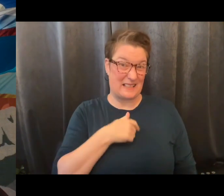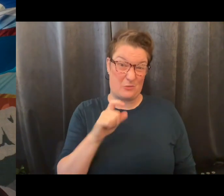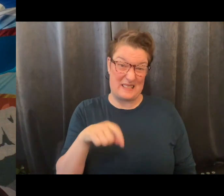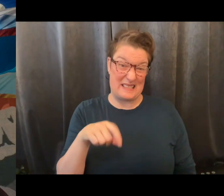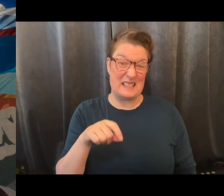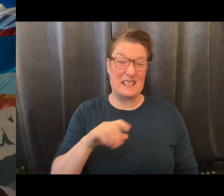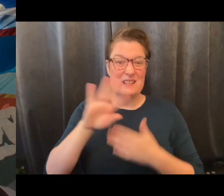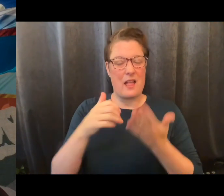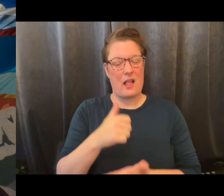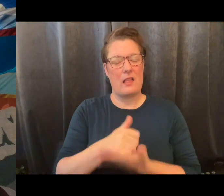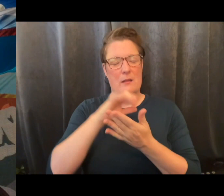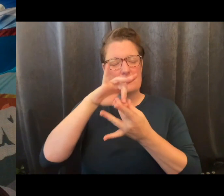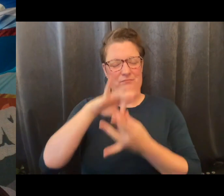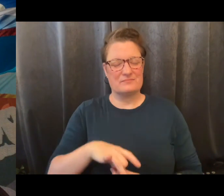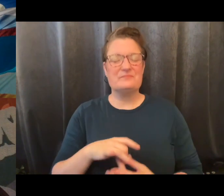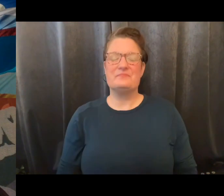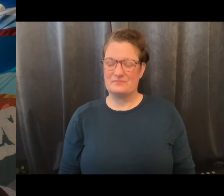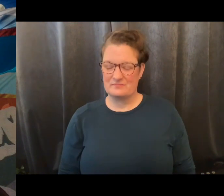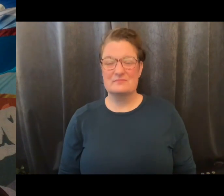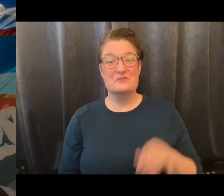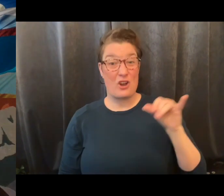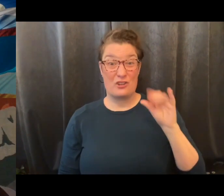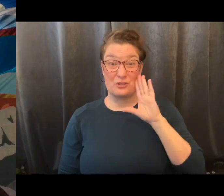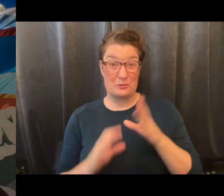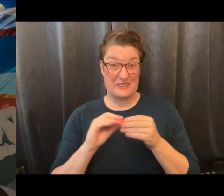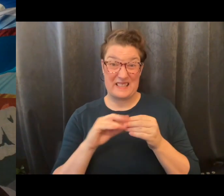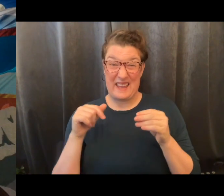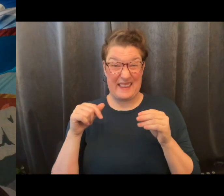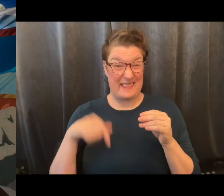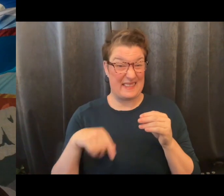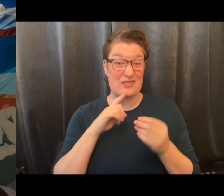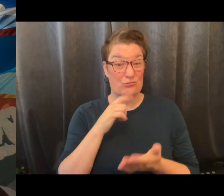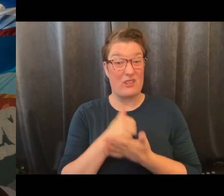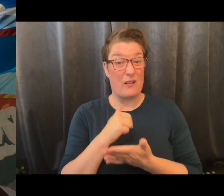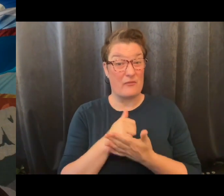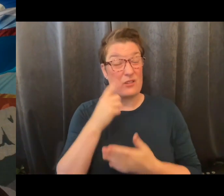And I will say also that this has been really helpful for me in developing